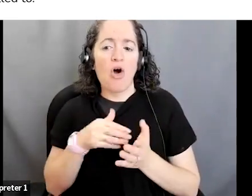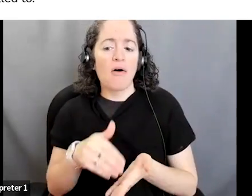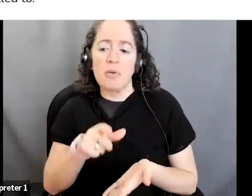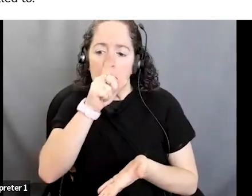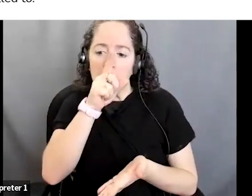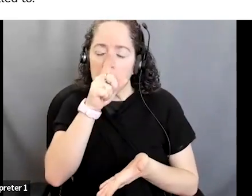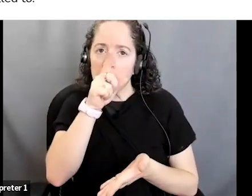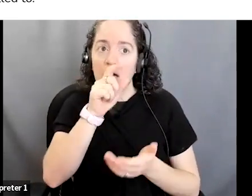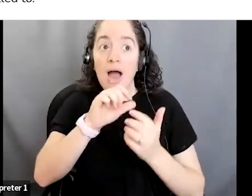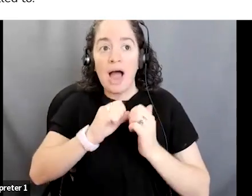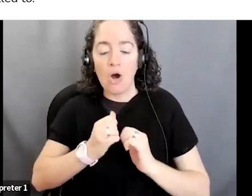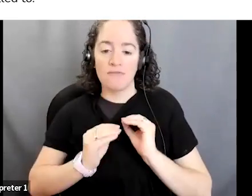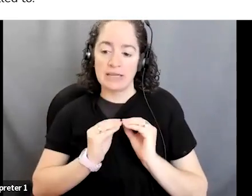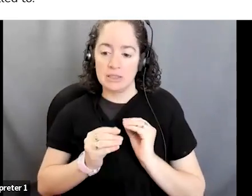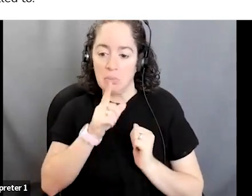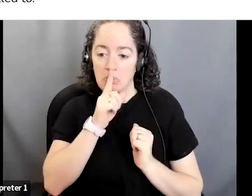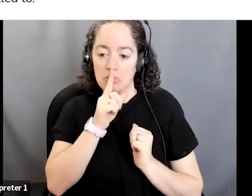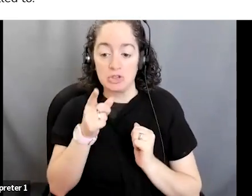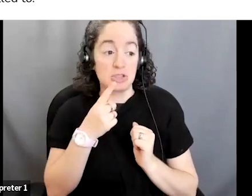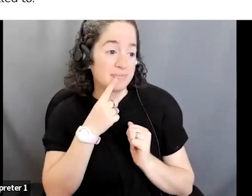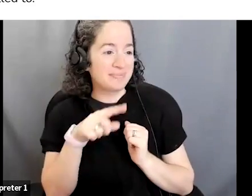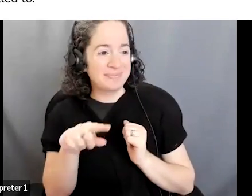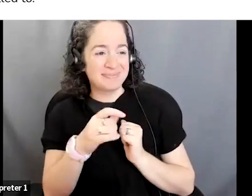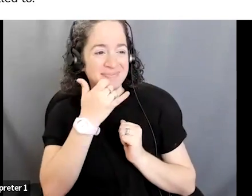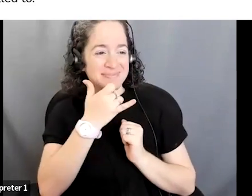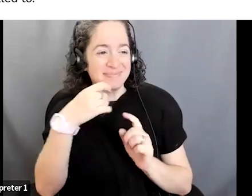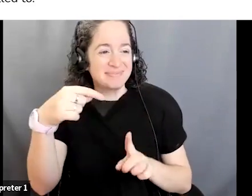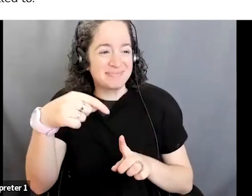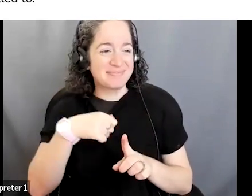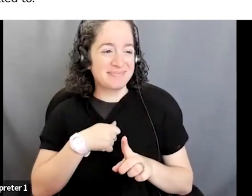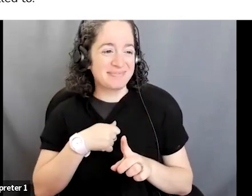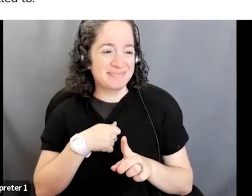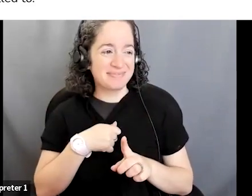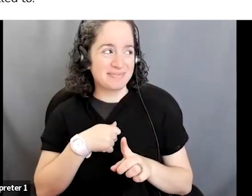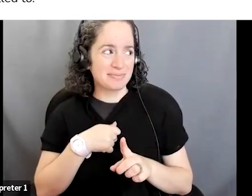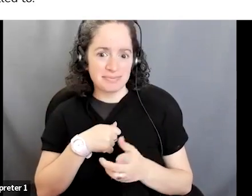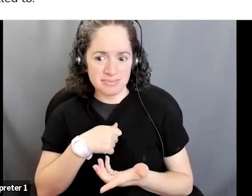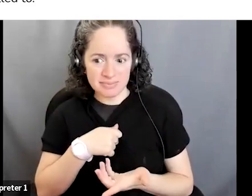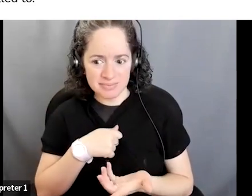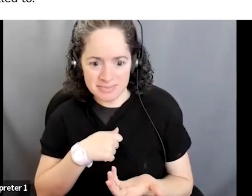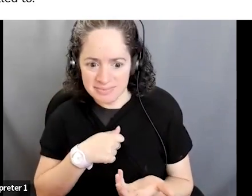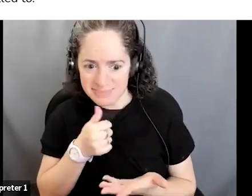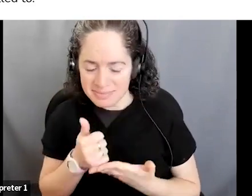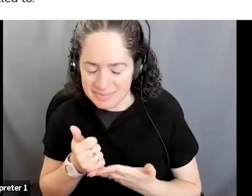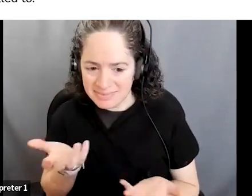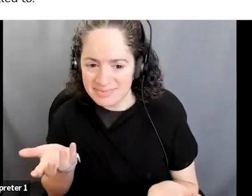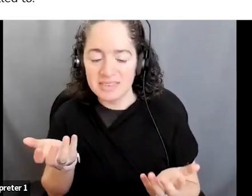It just said invalid data. That was a great message. Just not very helpful.